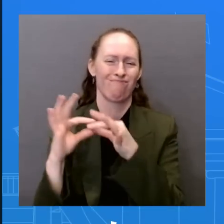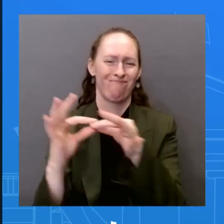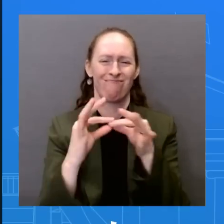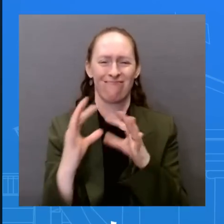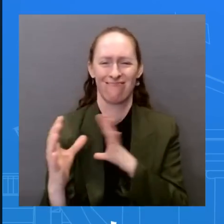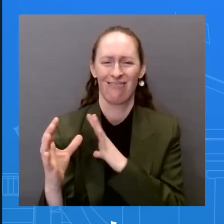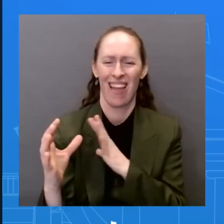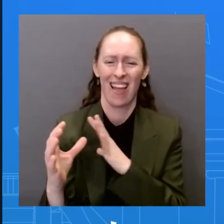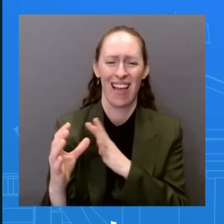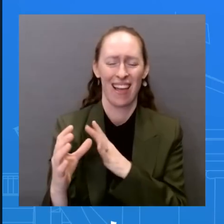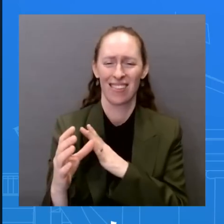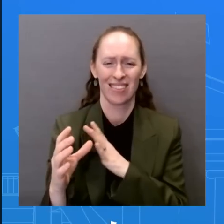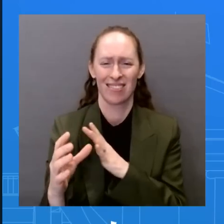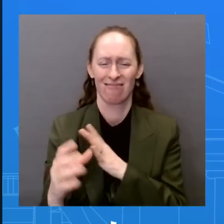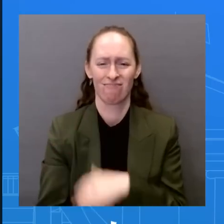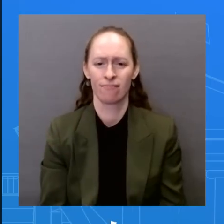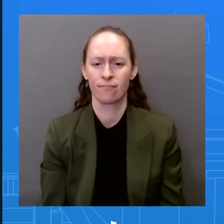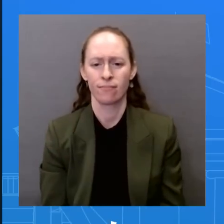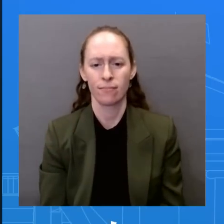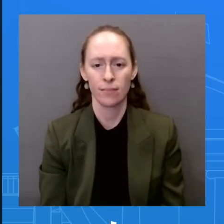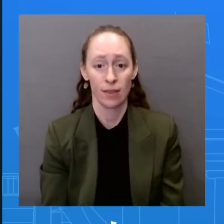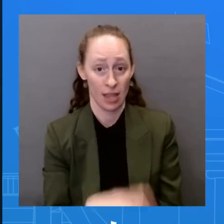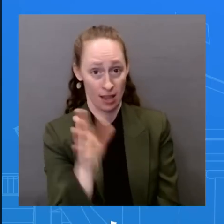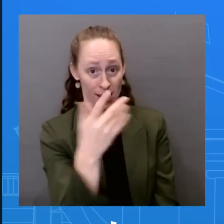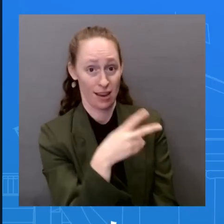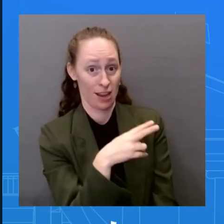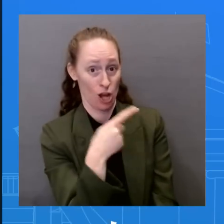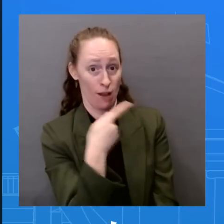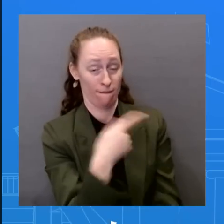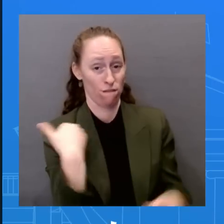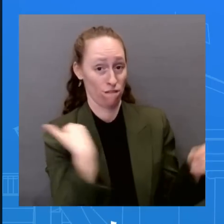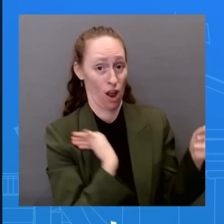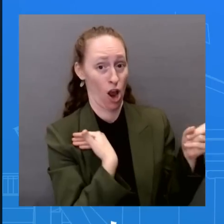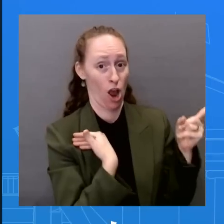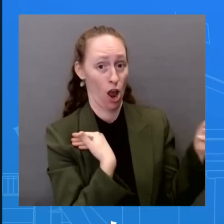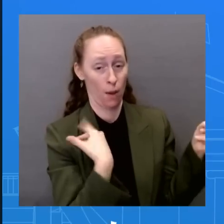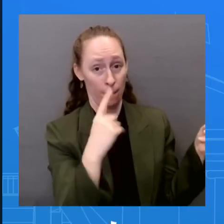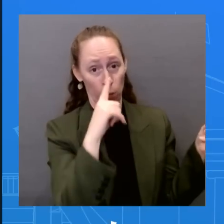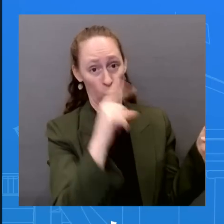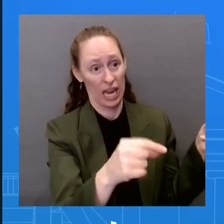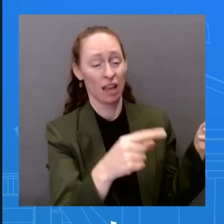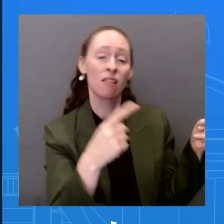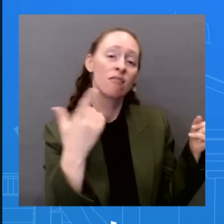when he started this war -- this brutal war, this unprovoked war, as I've said earlier before,